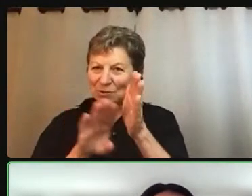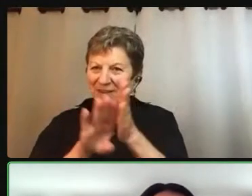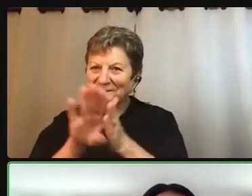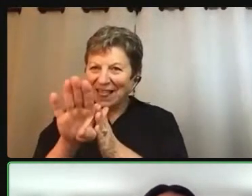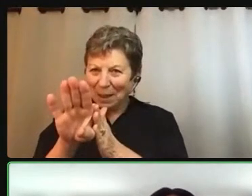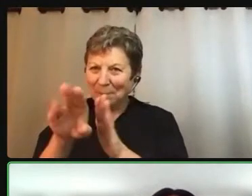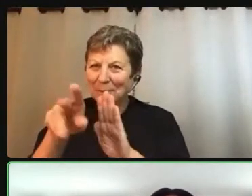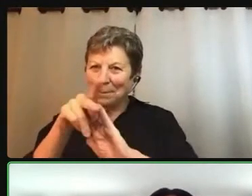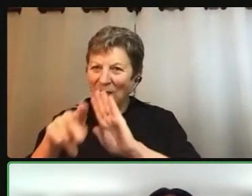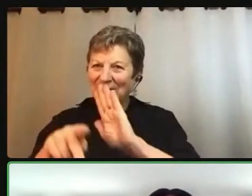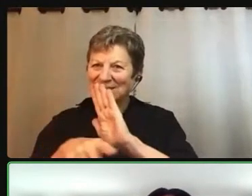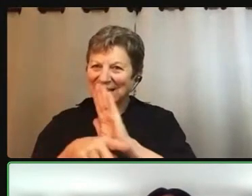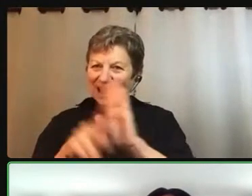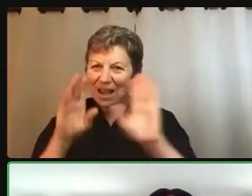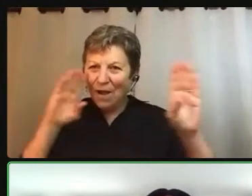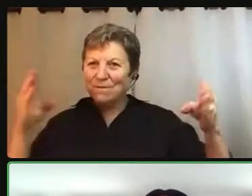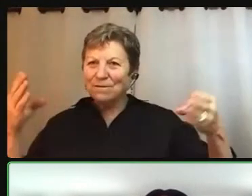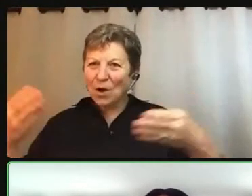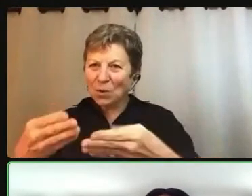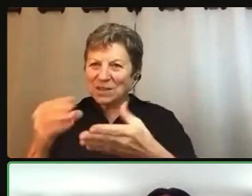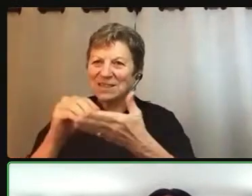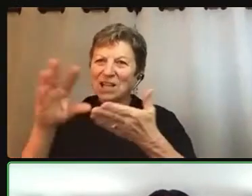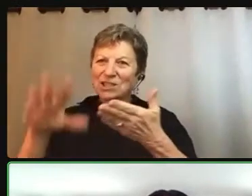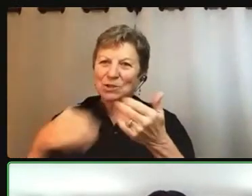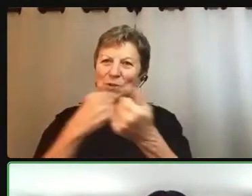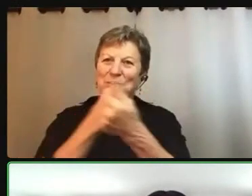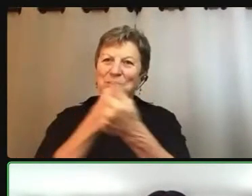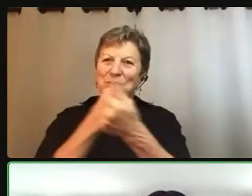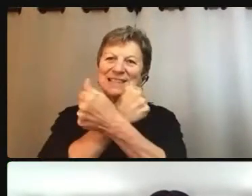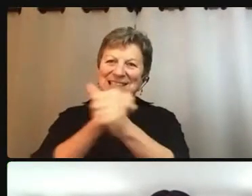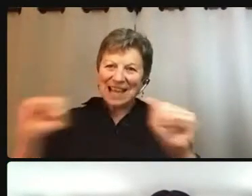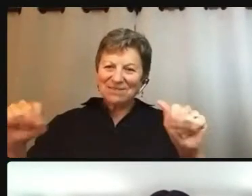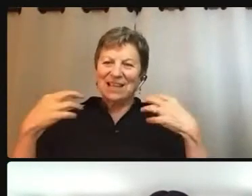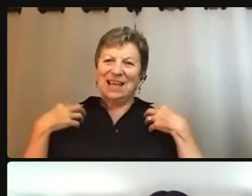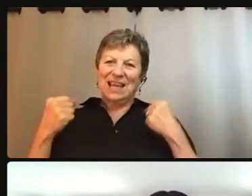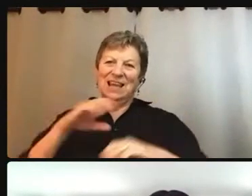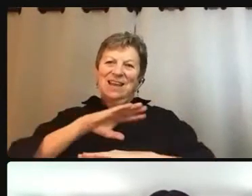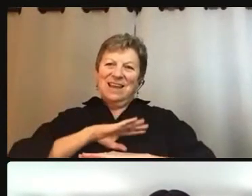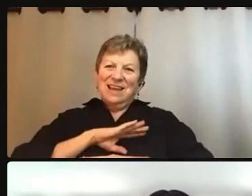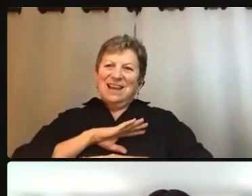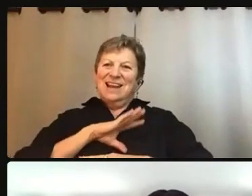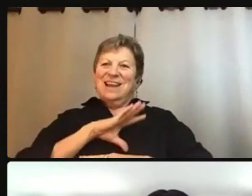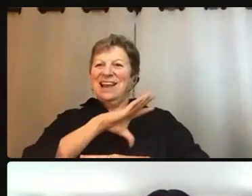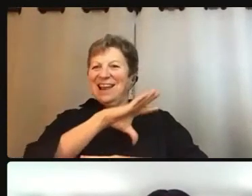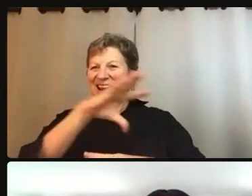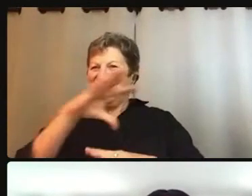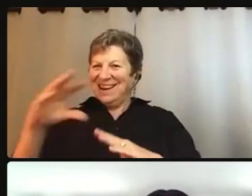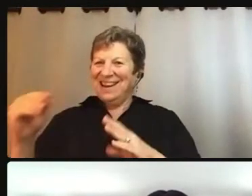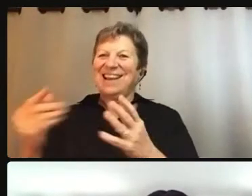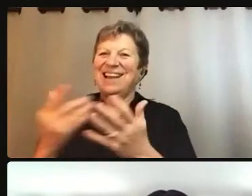DATA HOW WOULD YOU DEVELOP A POLICY THAT MEDICALLY SPICES